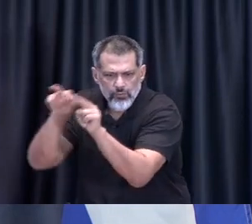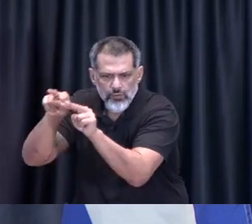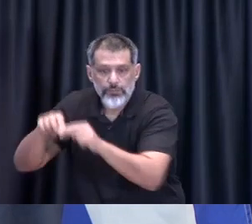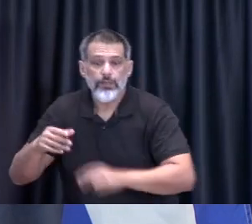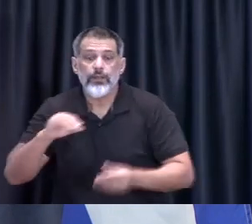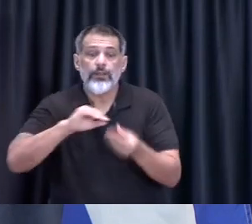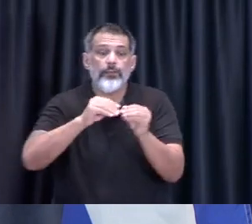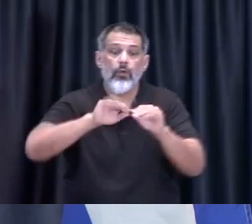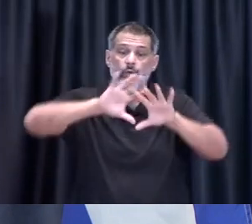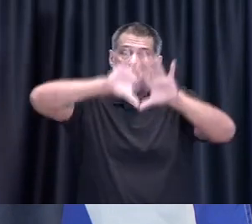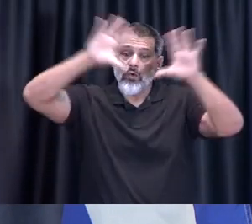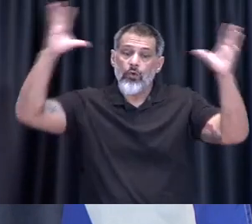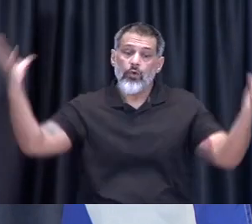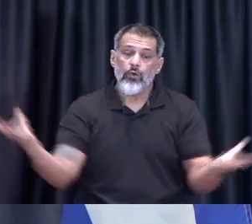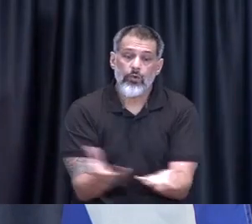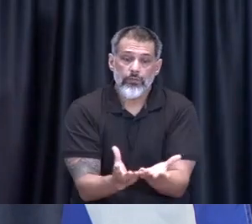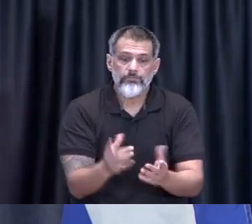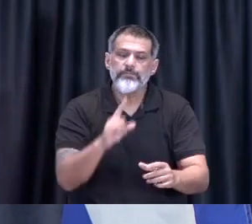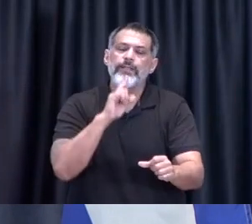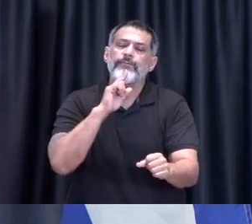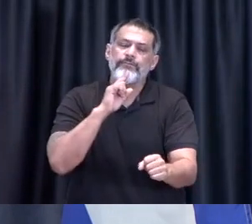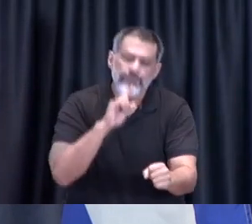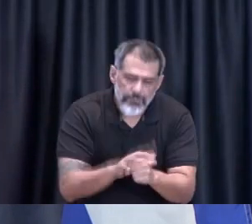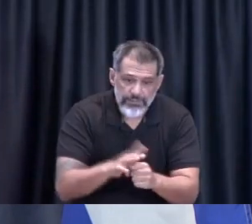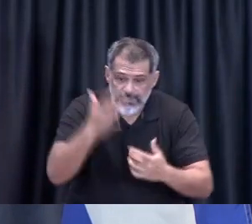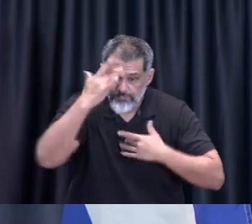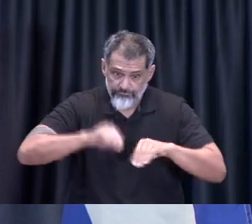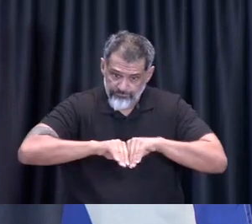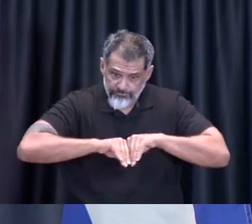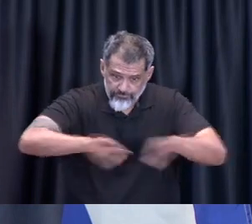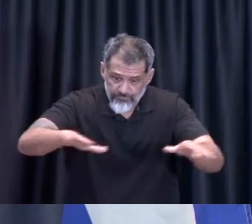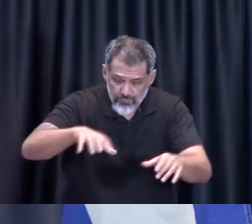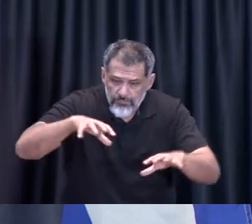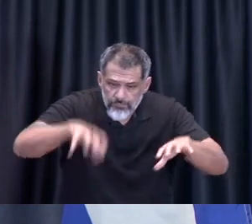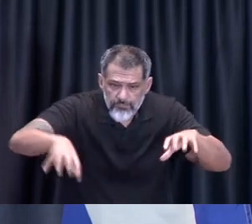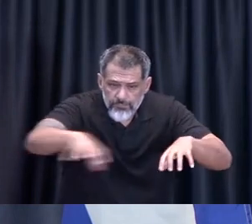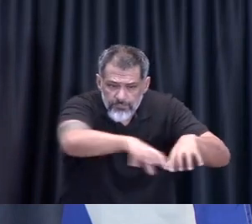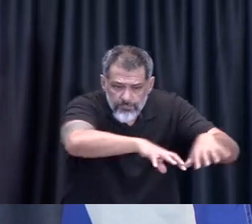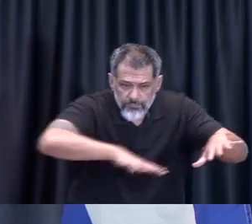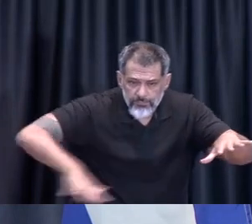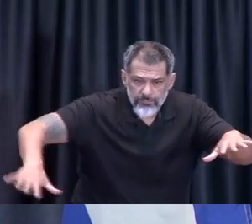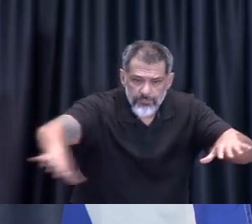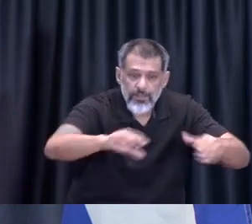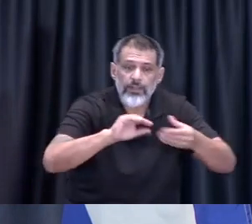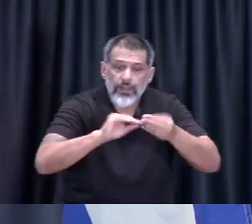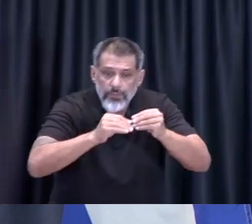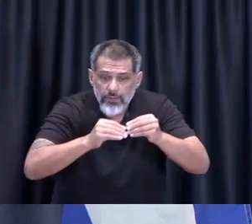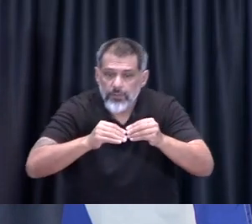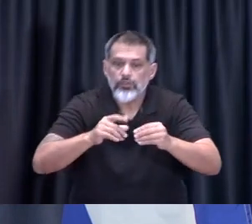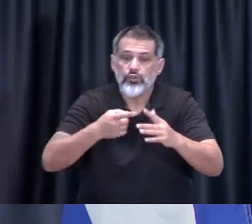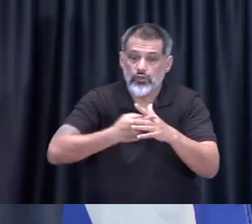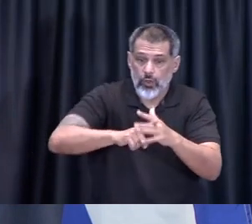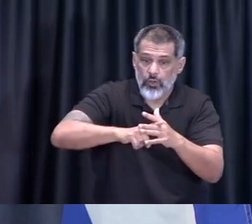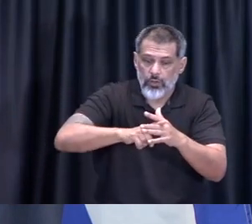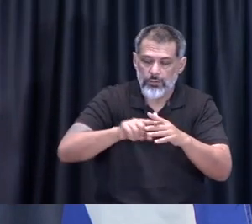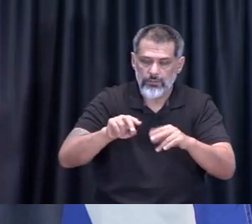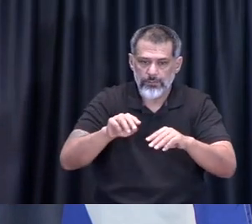confirmed outbreaks in the various settings that exist throughout the city. Also starting to to tail off.